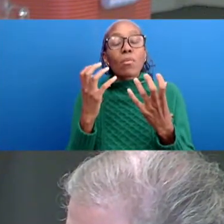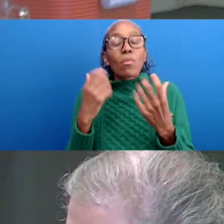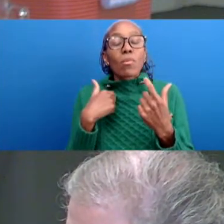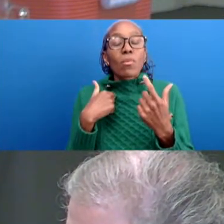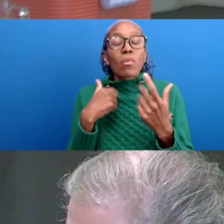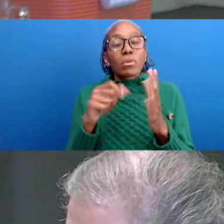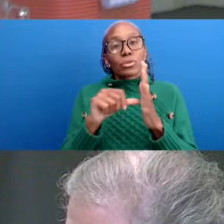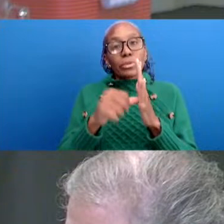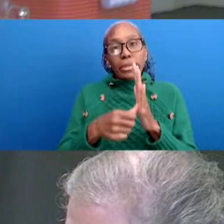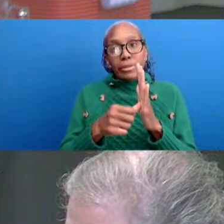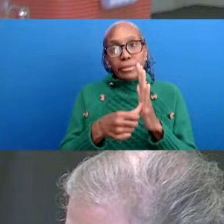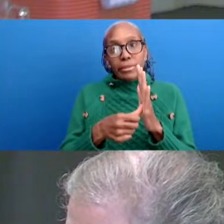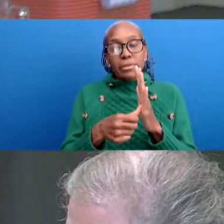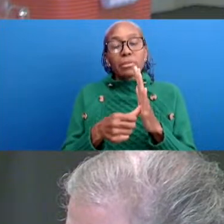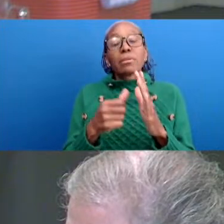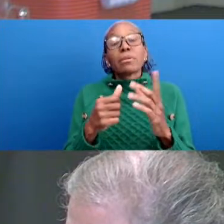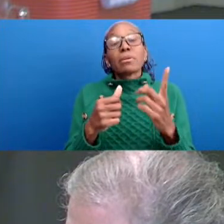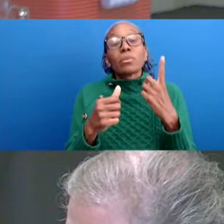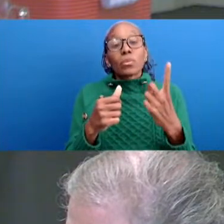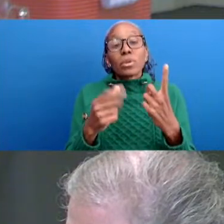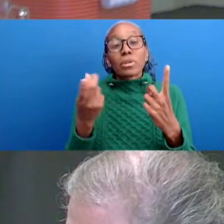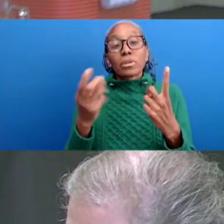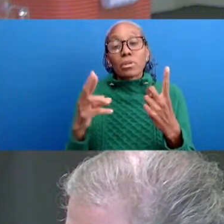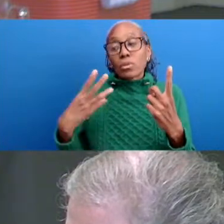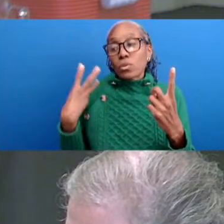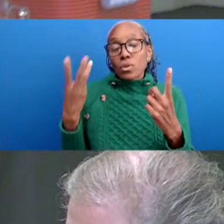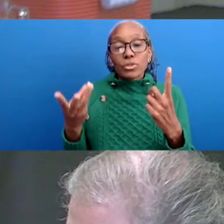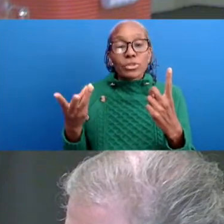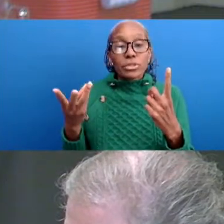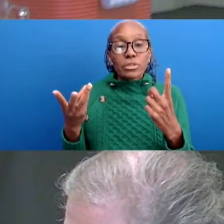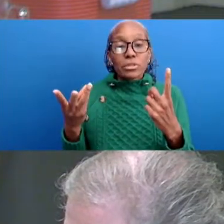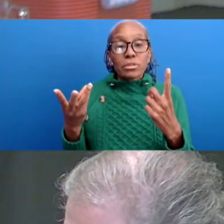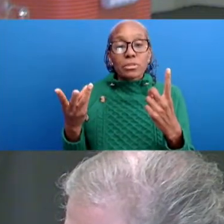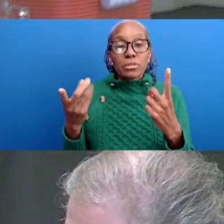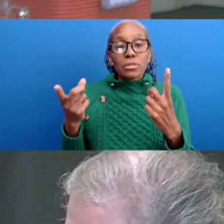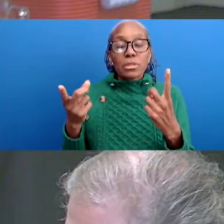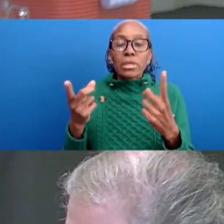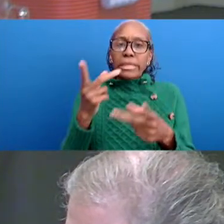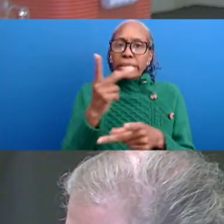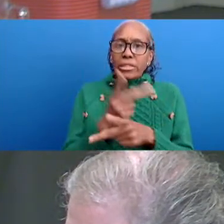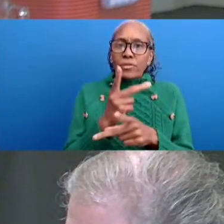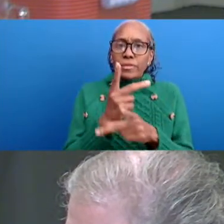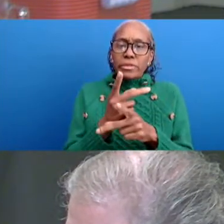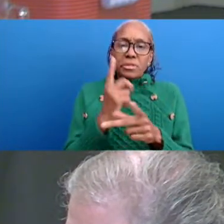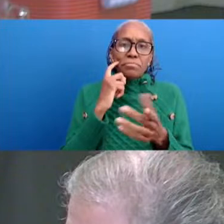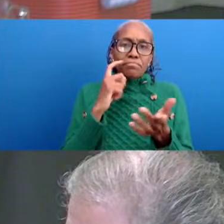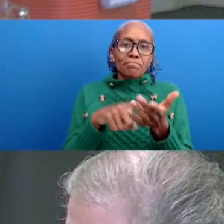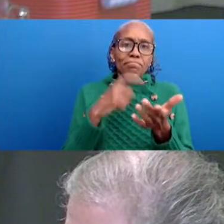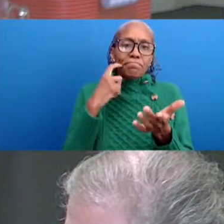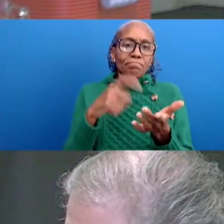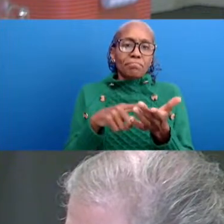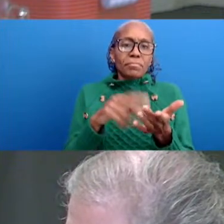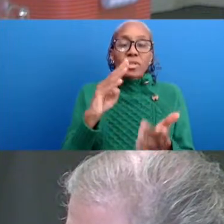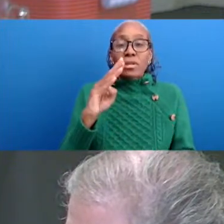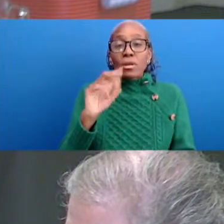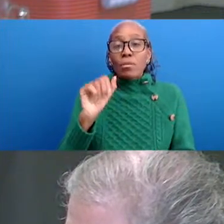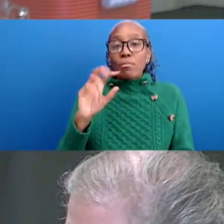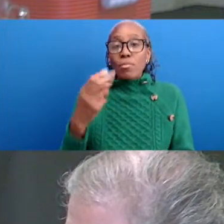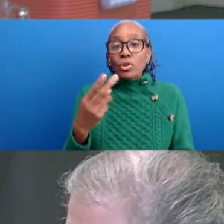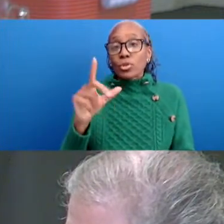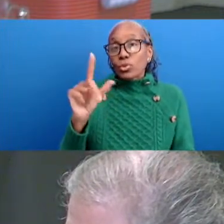THINGS THAT THAT I WANT TO SORT